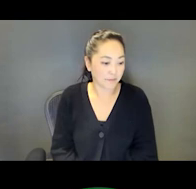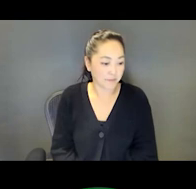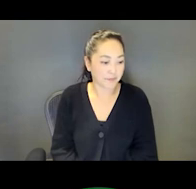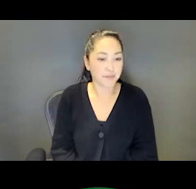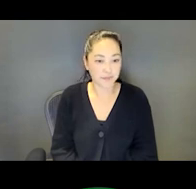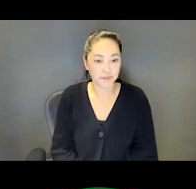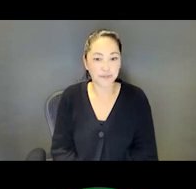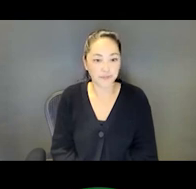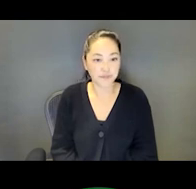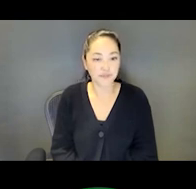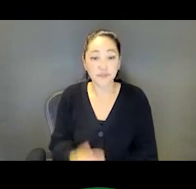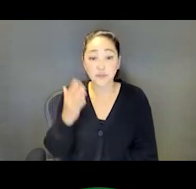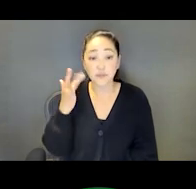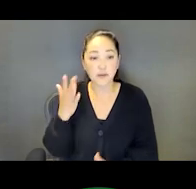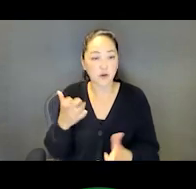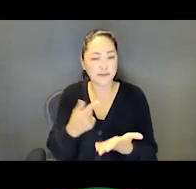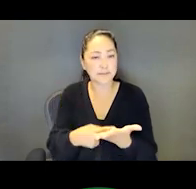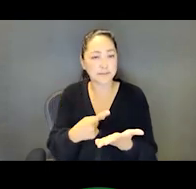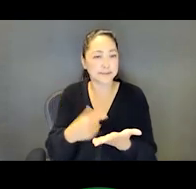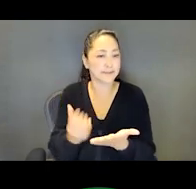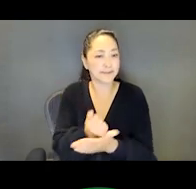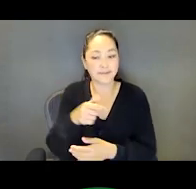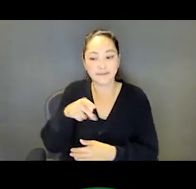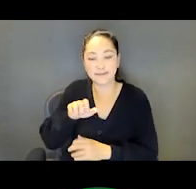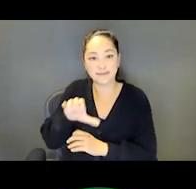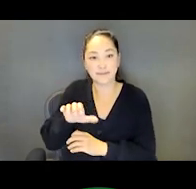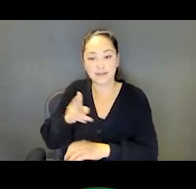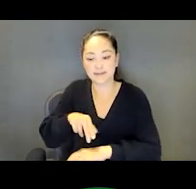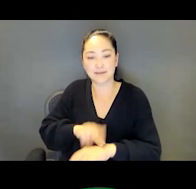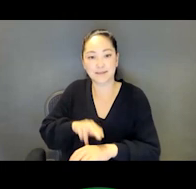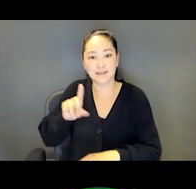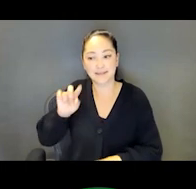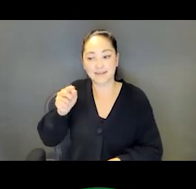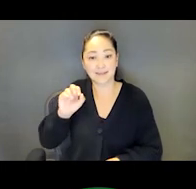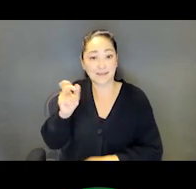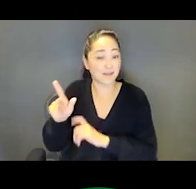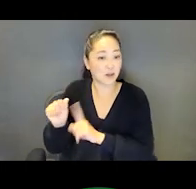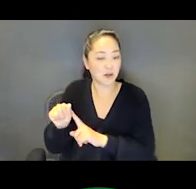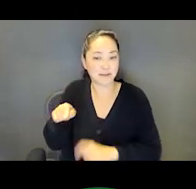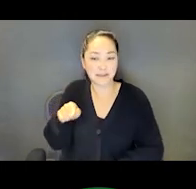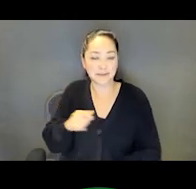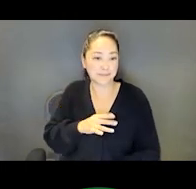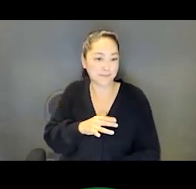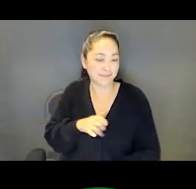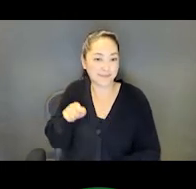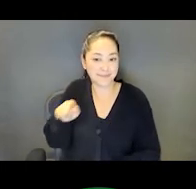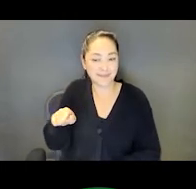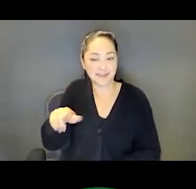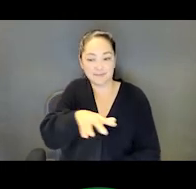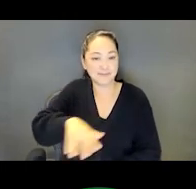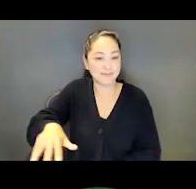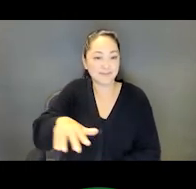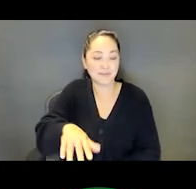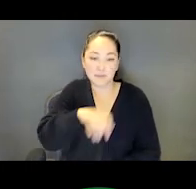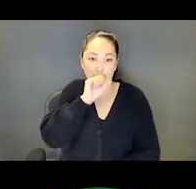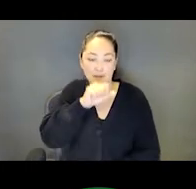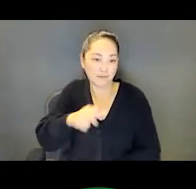I mentioned, I like to go to frequently with family on my own with friends go to celebrate